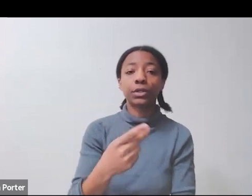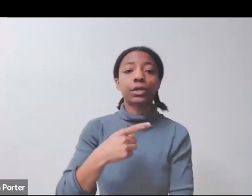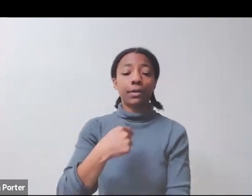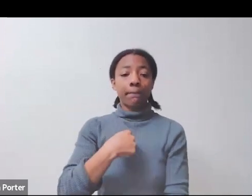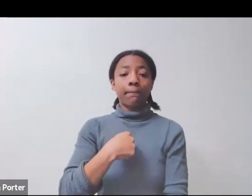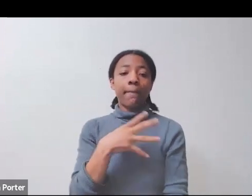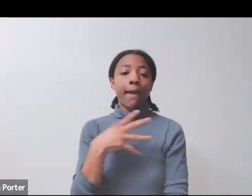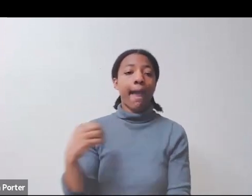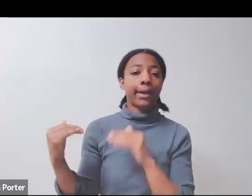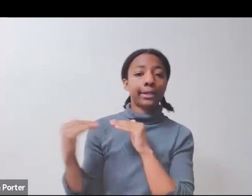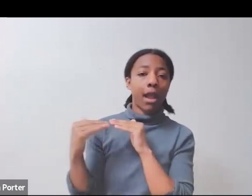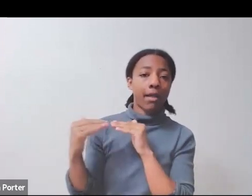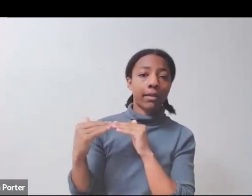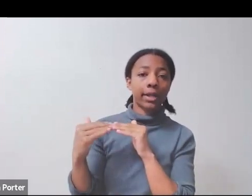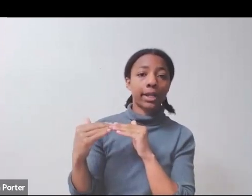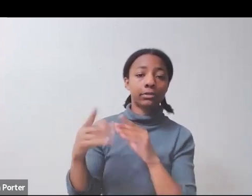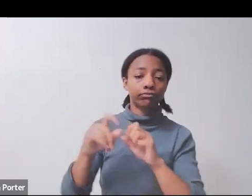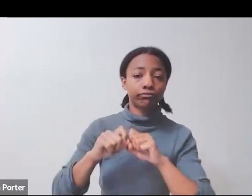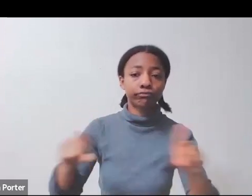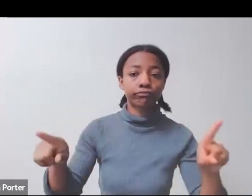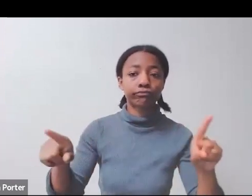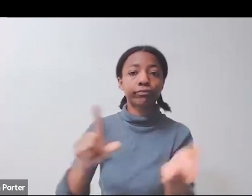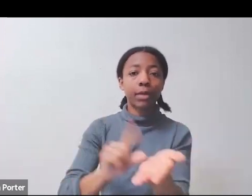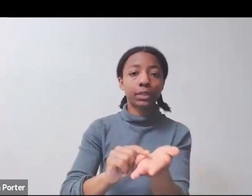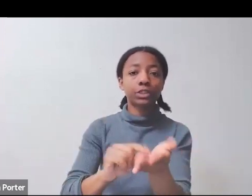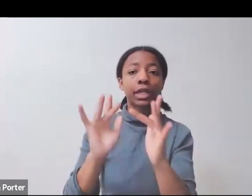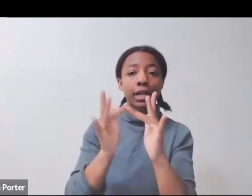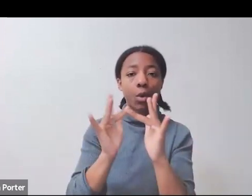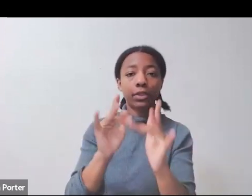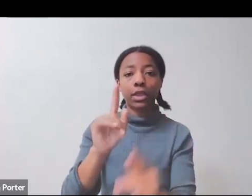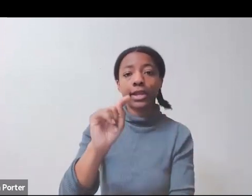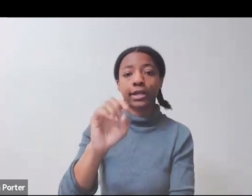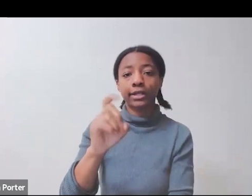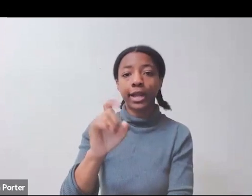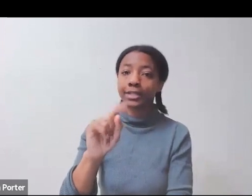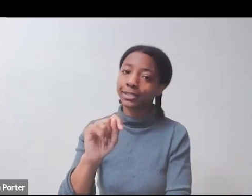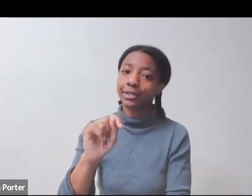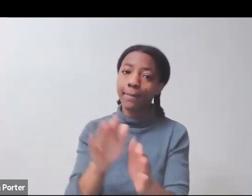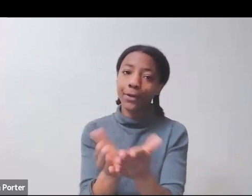an online textbook teaching accessible computing, which is designed to have chapters that can be slotted